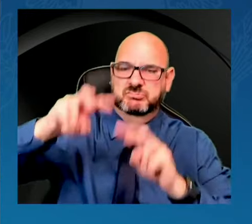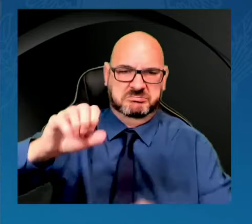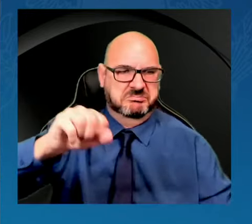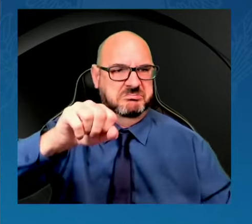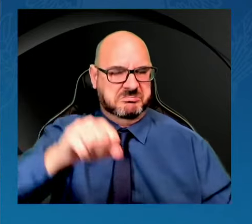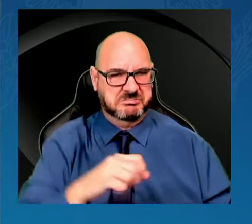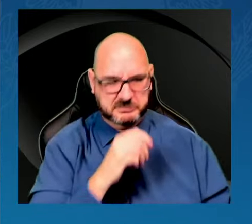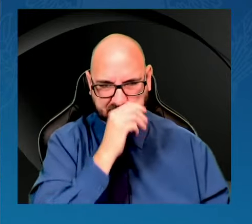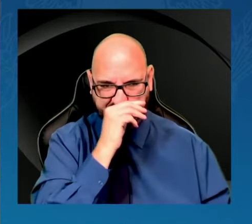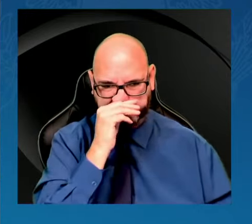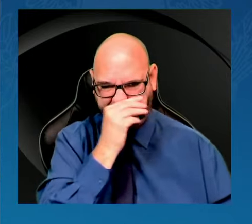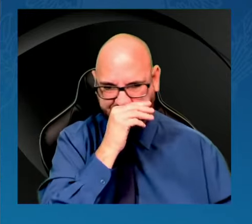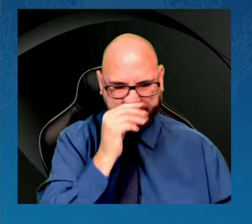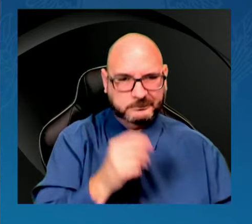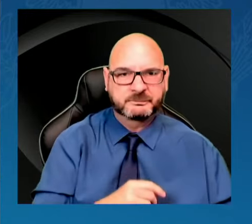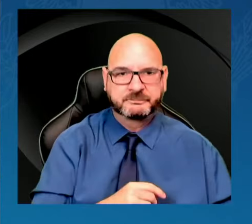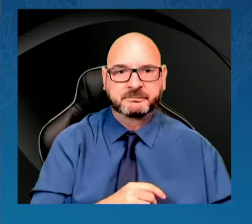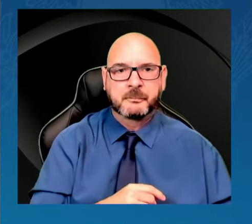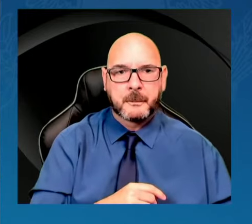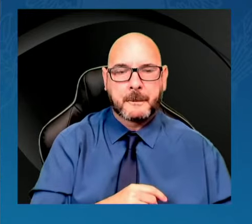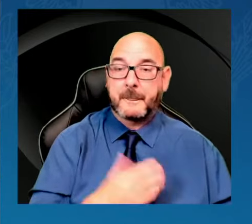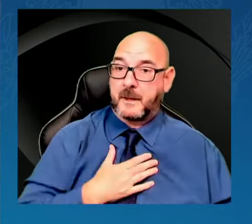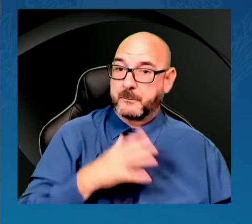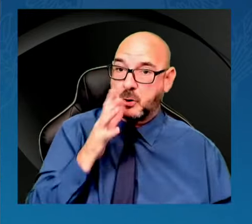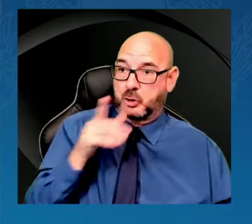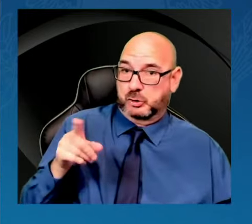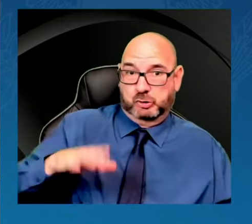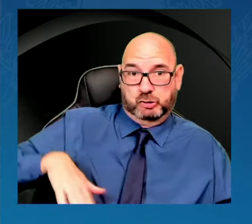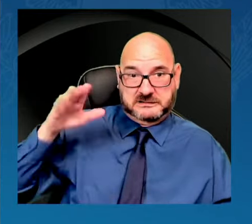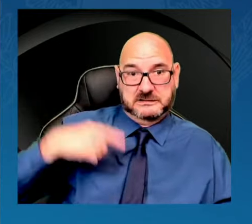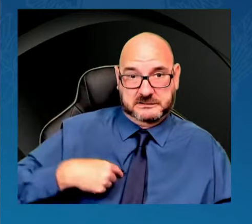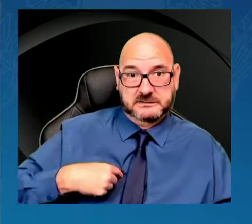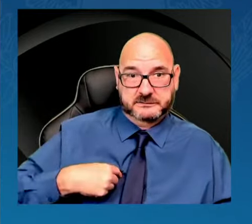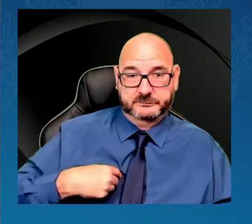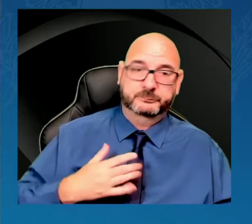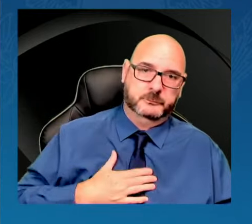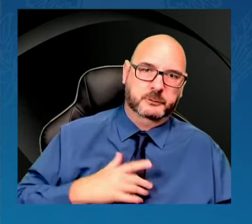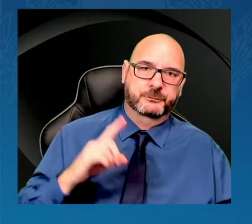my mother probably is the first real optimist that I ever knew.